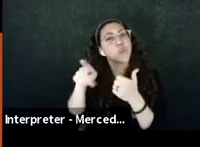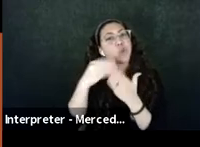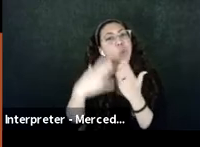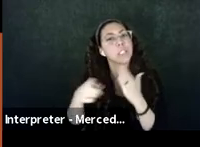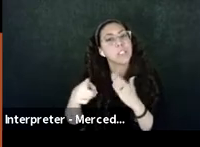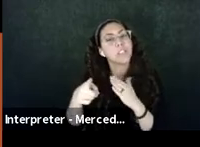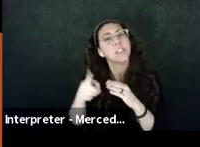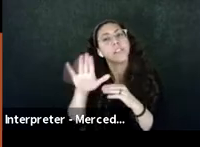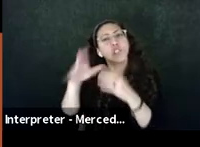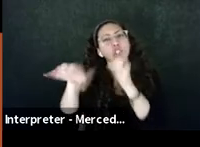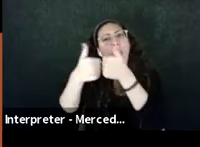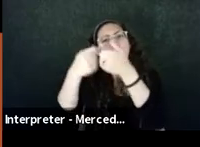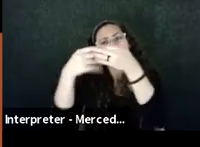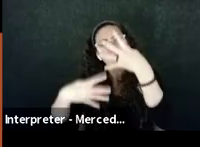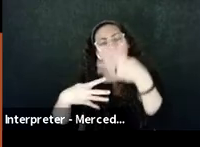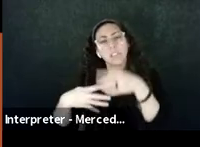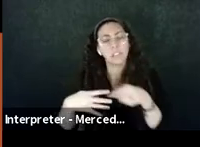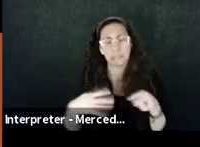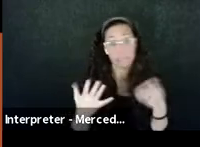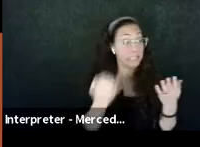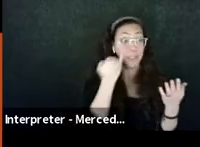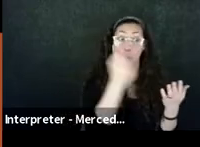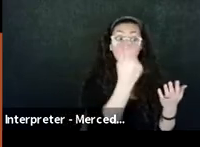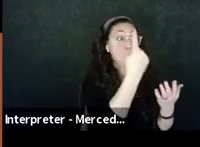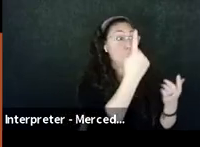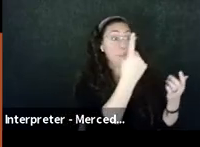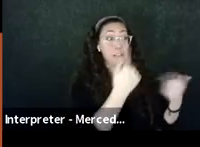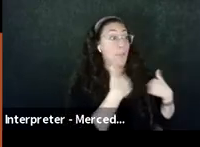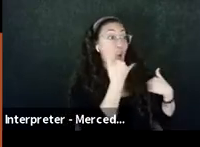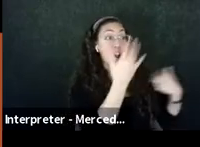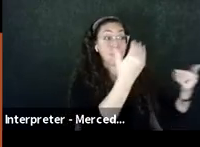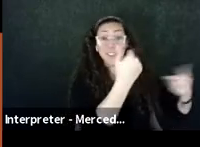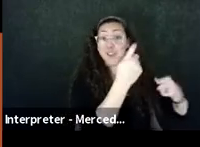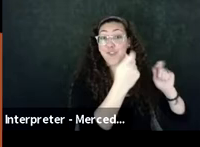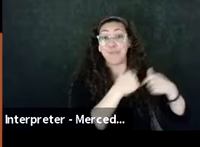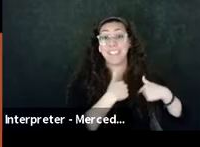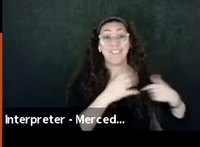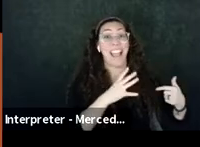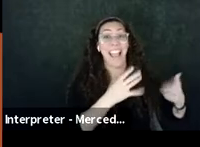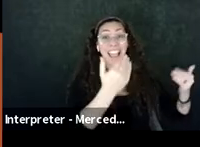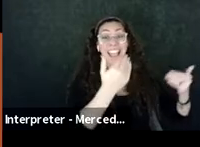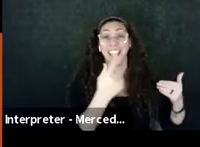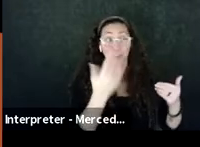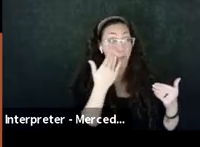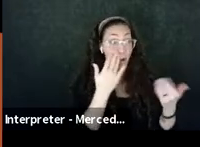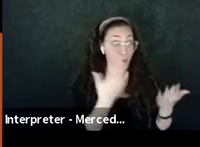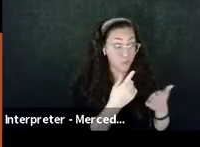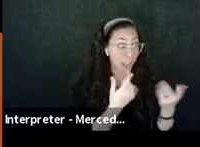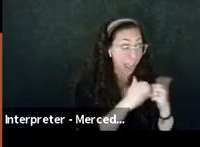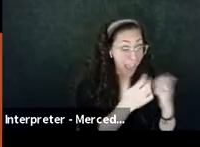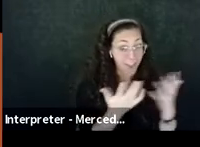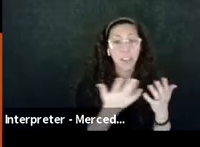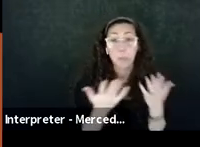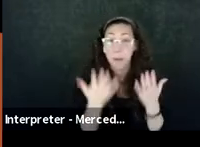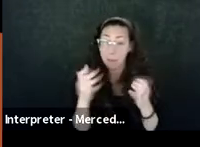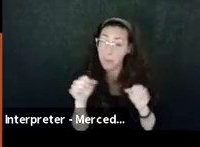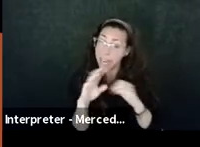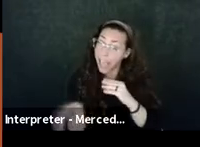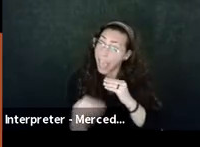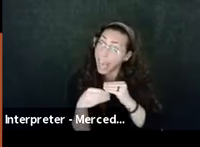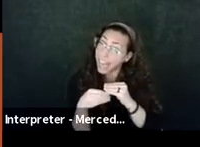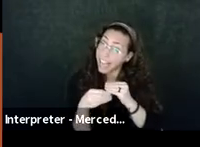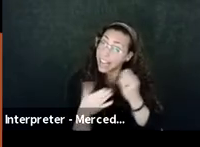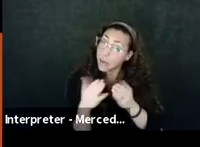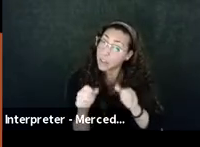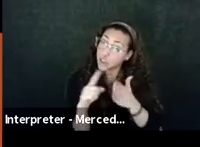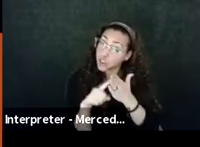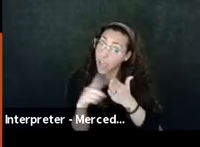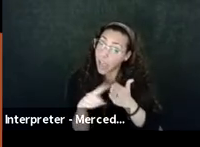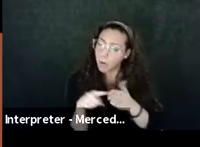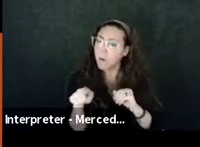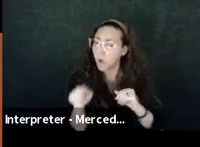Melinda Vinicor: Been someone feel free to jump in and clarify or correct what I'm saying. Right. Basically, I don't know if maybe or if there could be. In addition, where we could check for instance this is a foster you student or